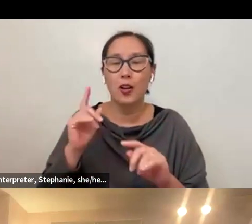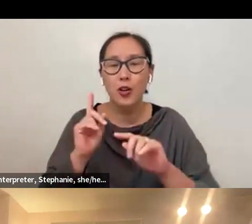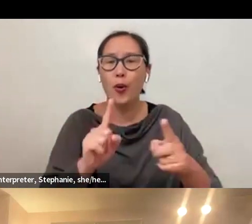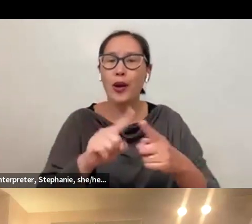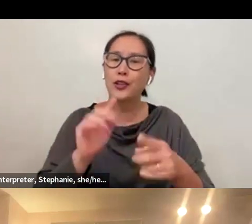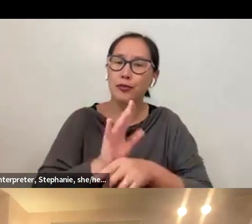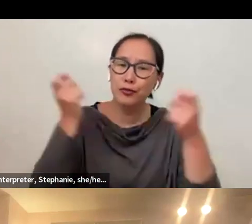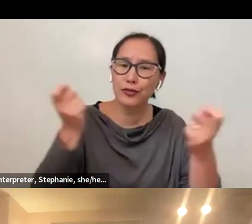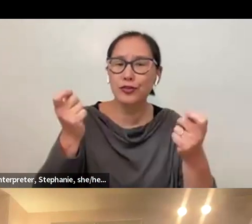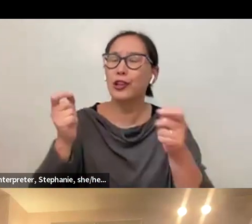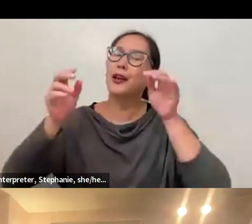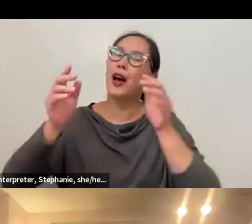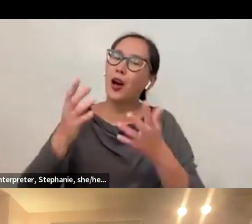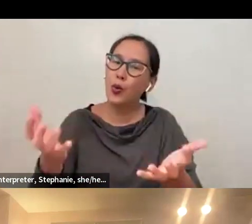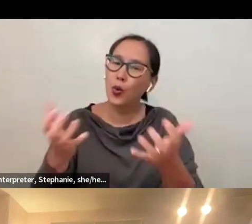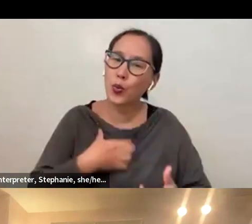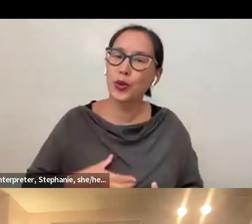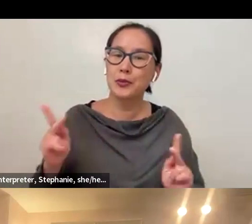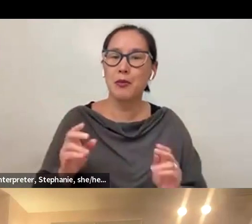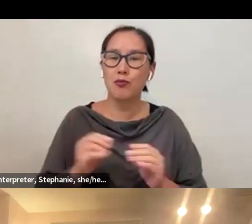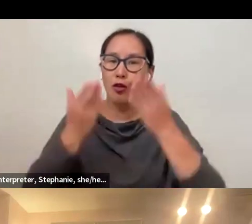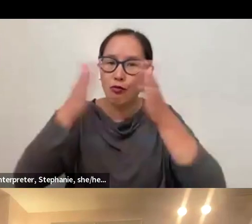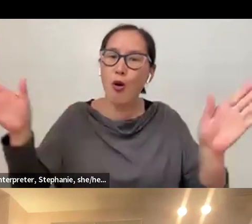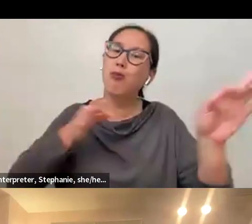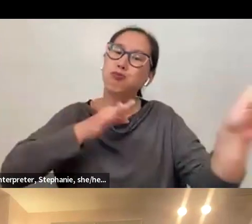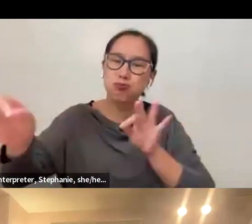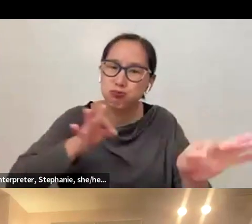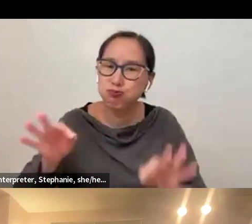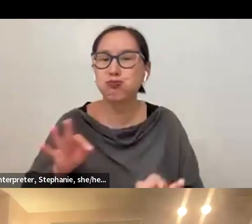how they navigate distribution, how to do it on your own